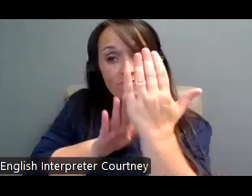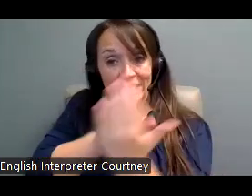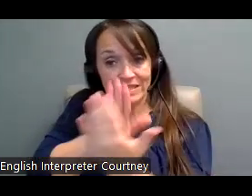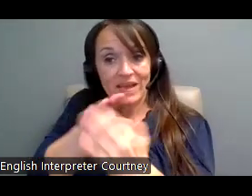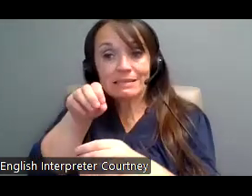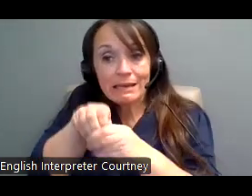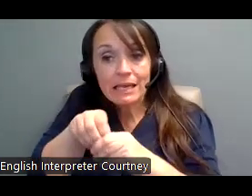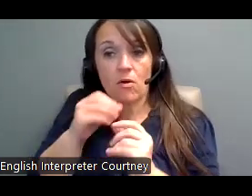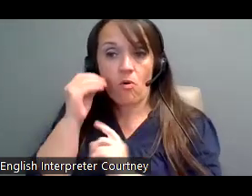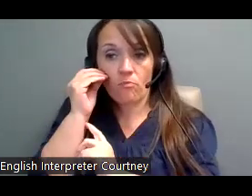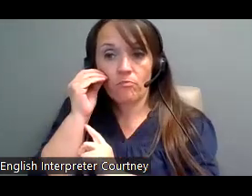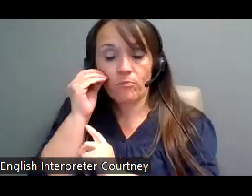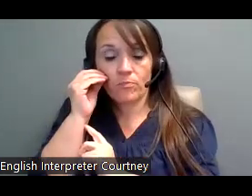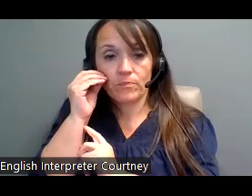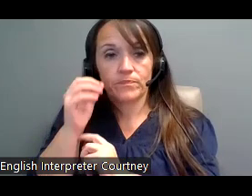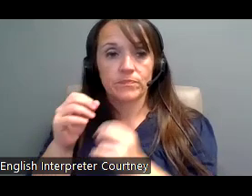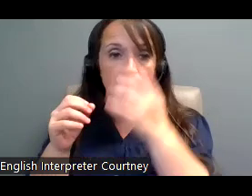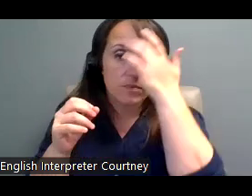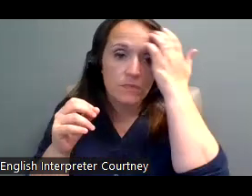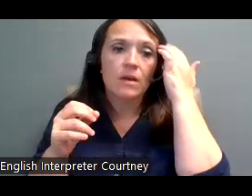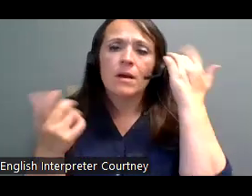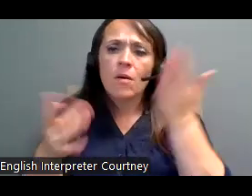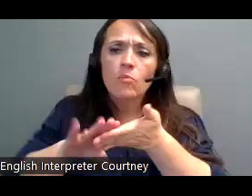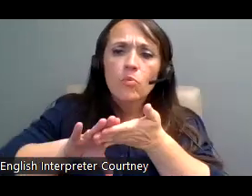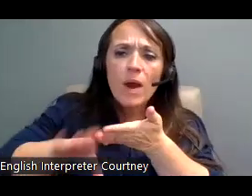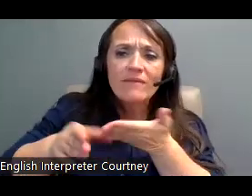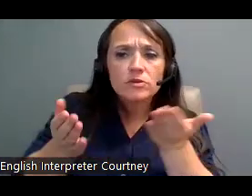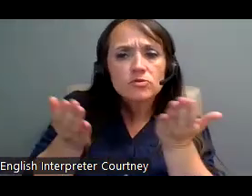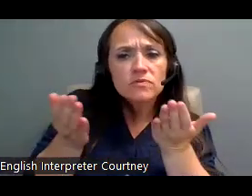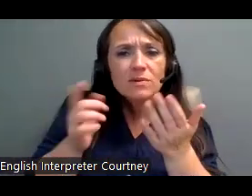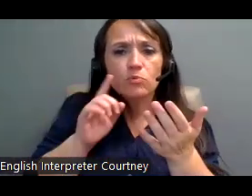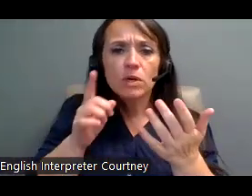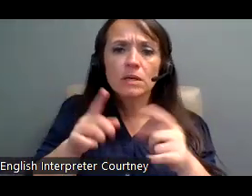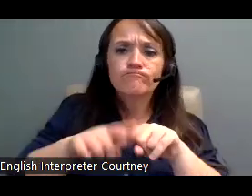So all waiver services are really tailored to the individual's needs I know sometimes